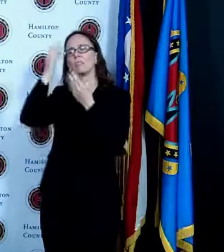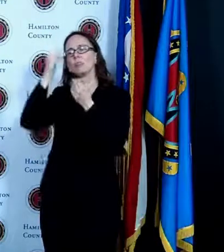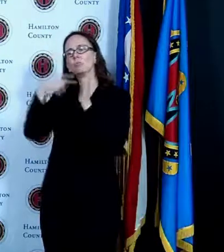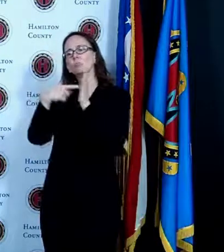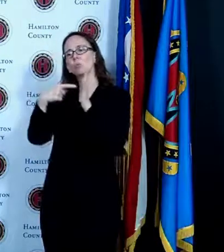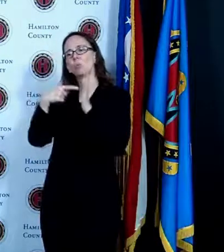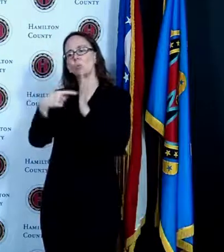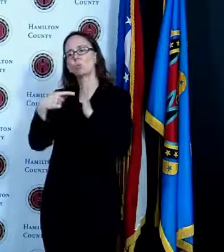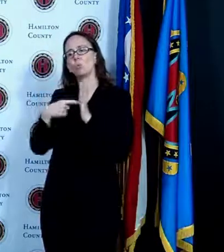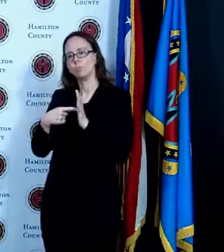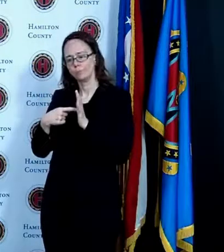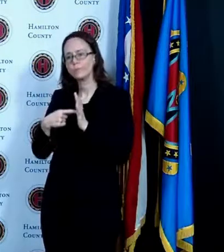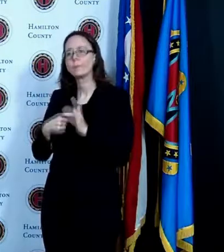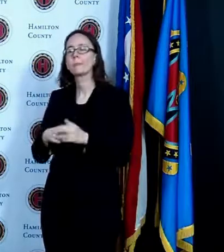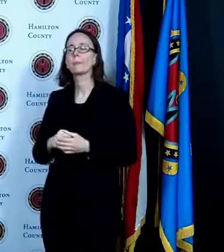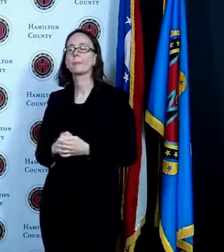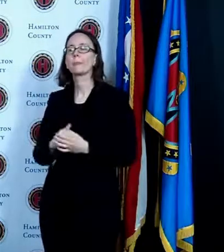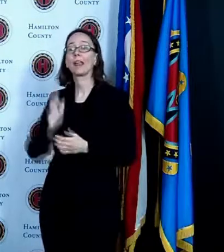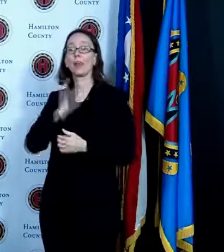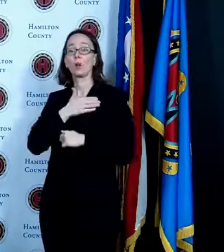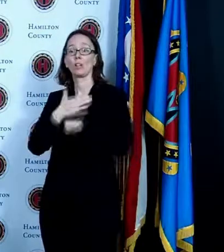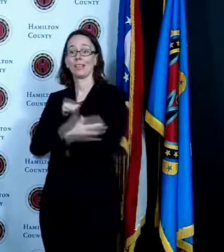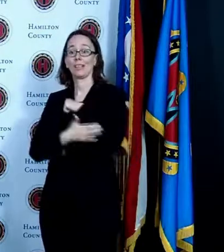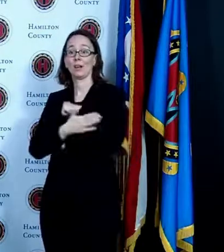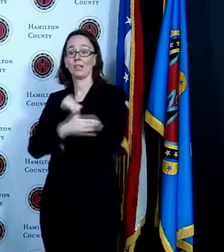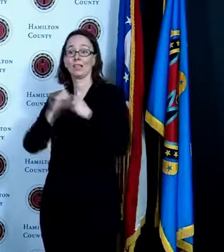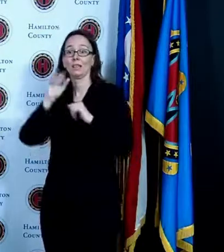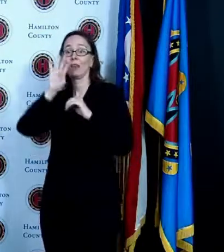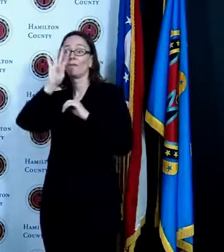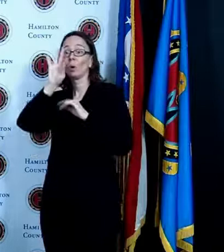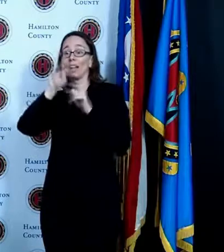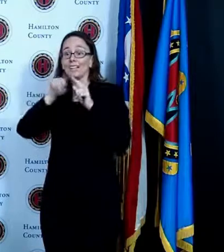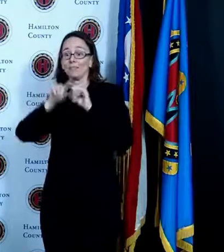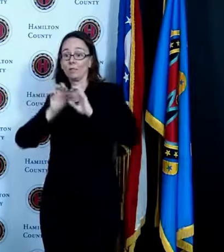49 jurisdictions because these jurisdictions too are seeing a reduction